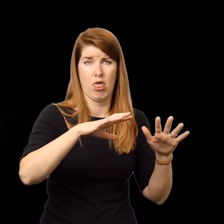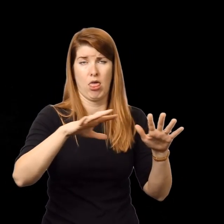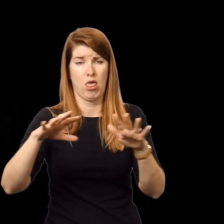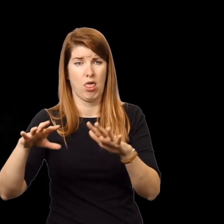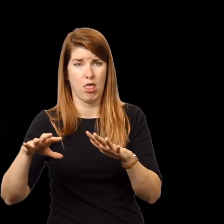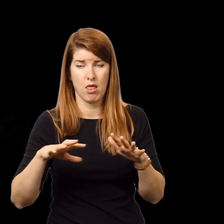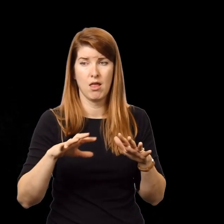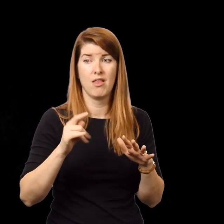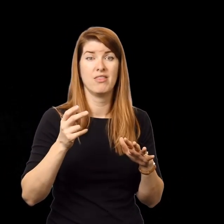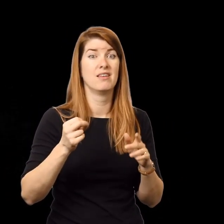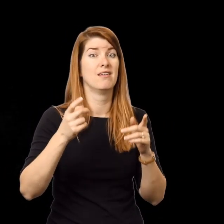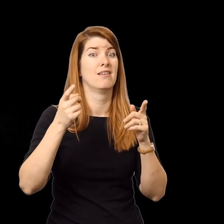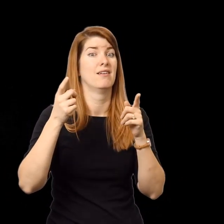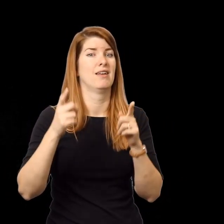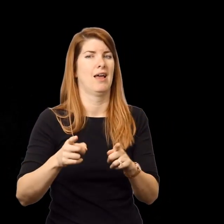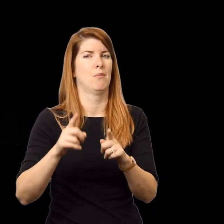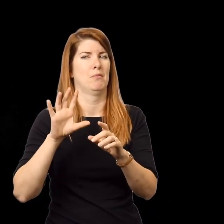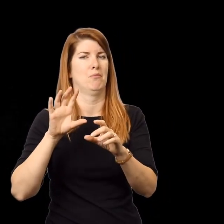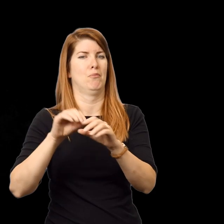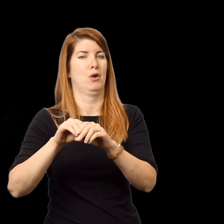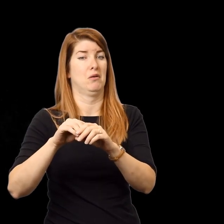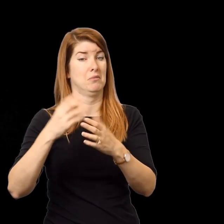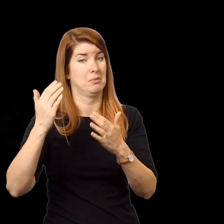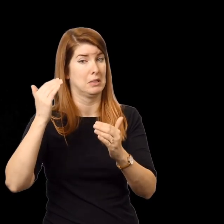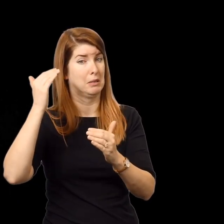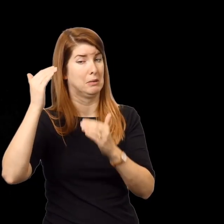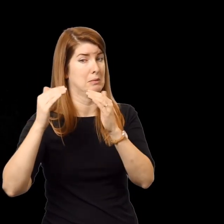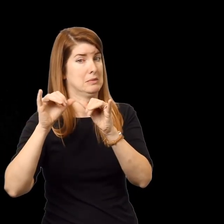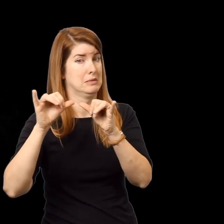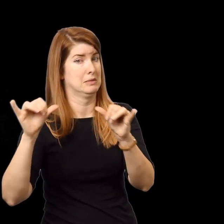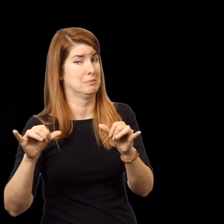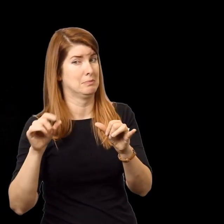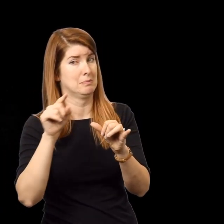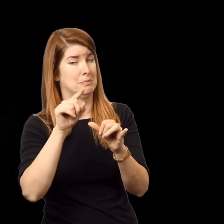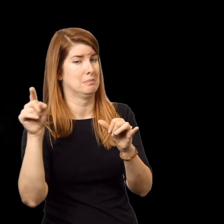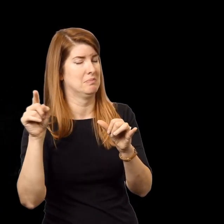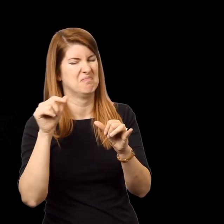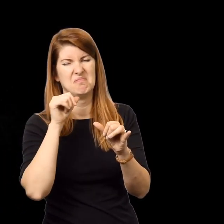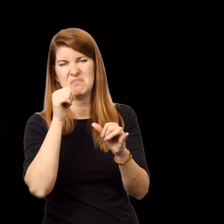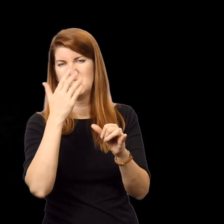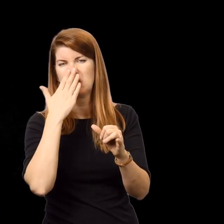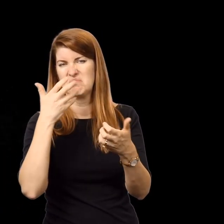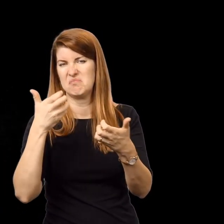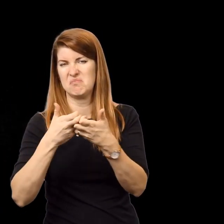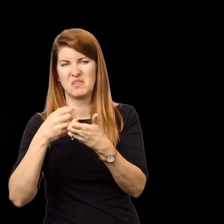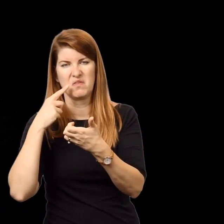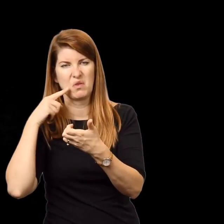Then they land in the adult system, which is definitely not suited to help them out.